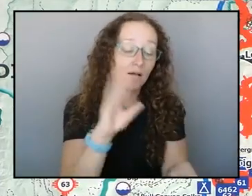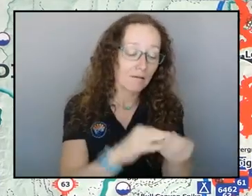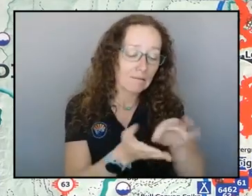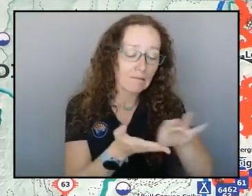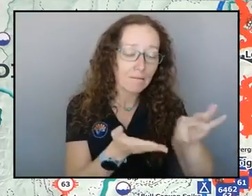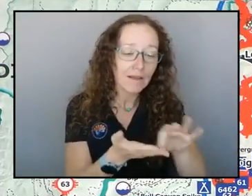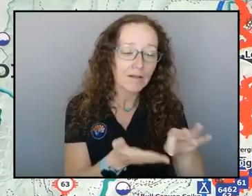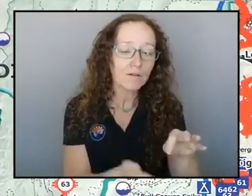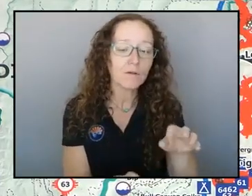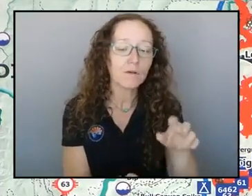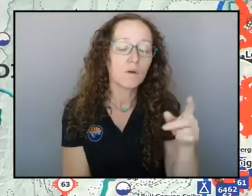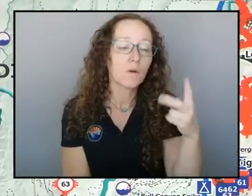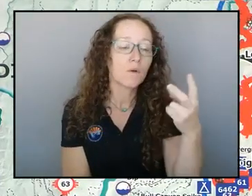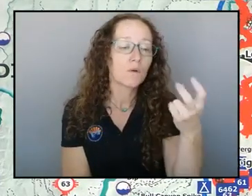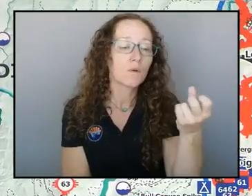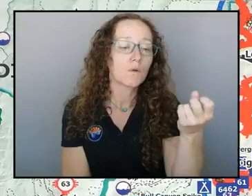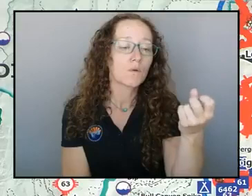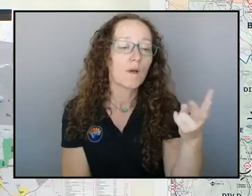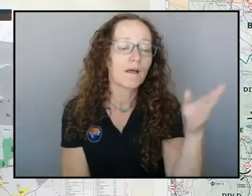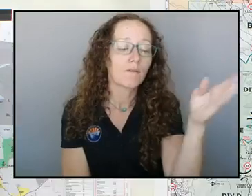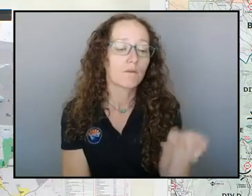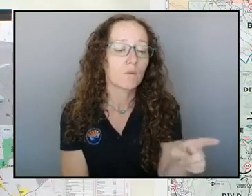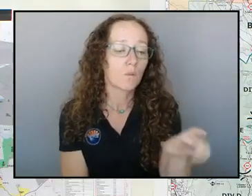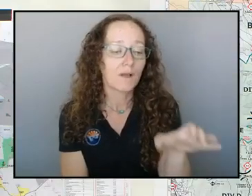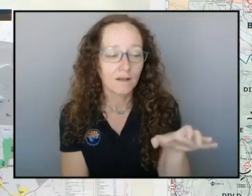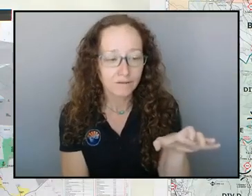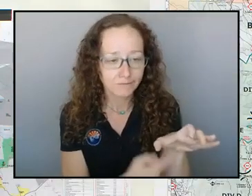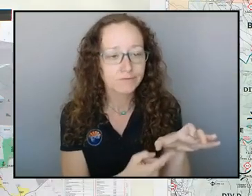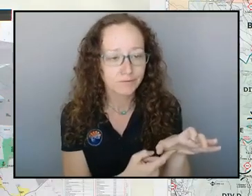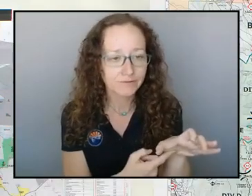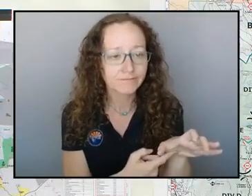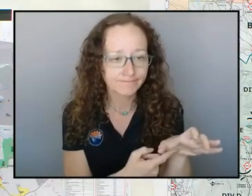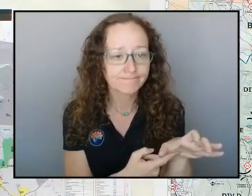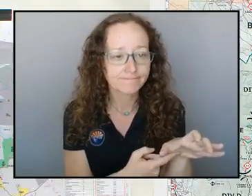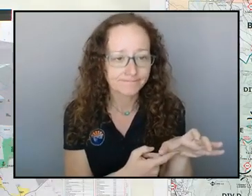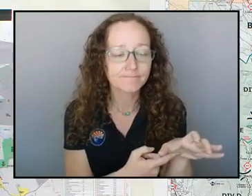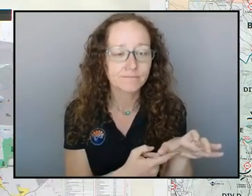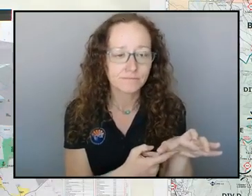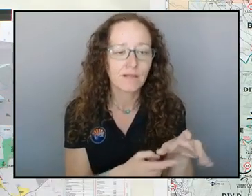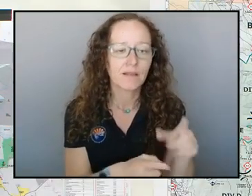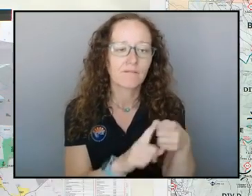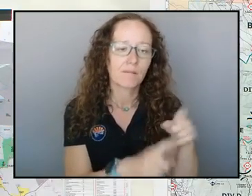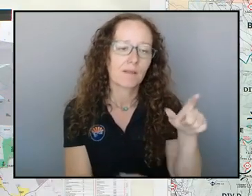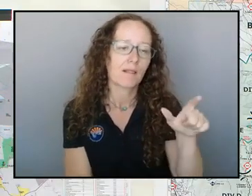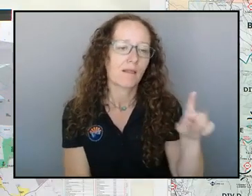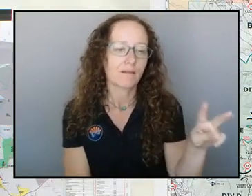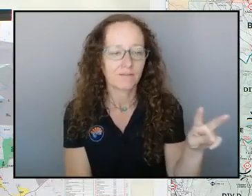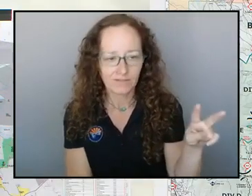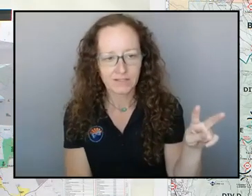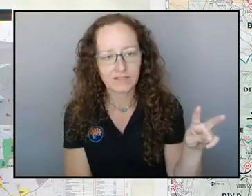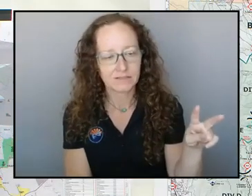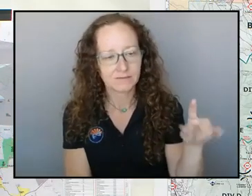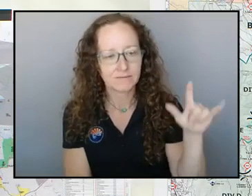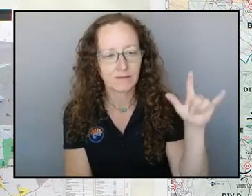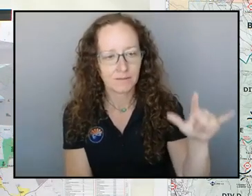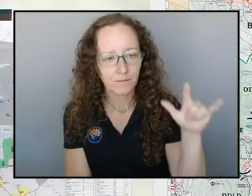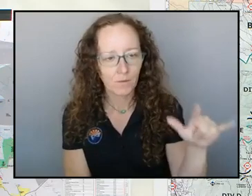just kind of looking at the radar echoes that we saw. We could infer that we saw around 1/10 of an inch perhaps up